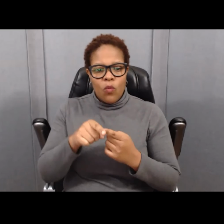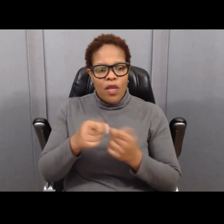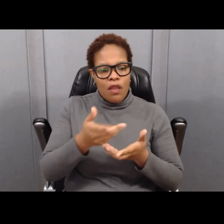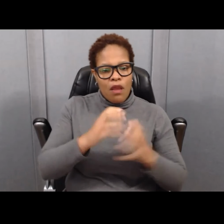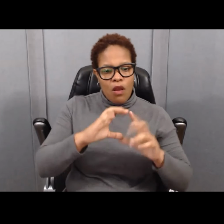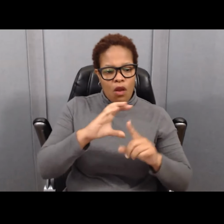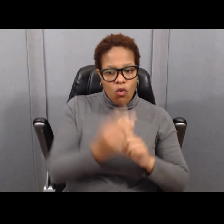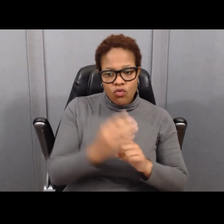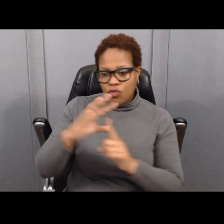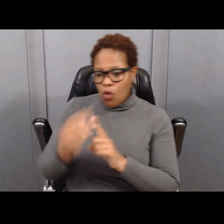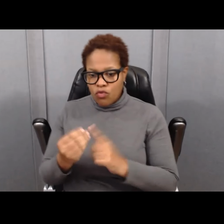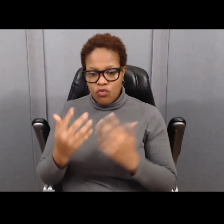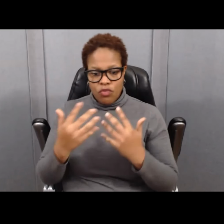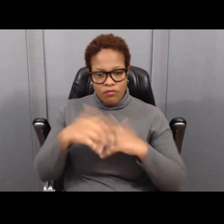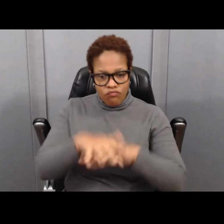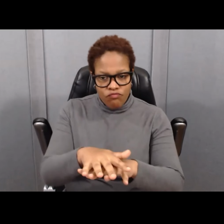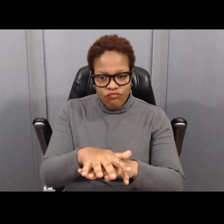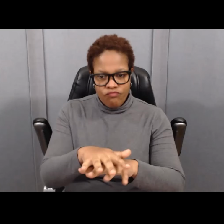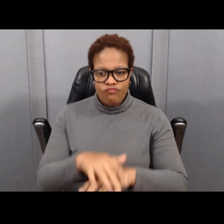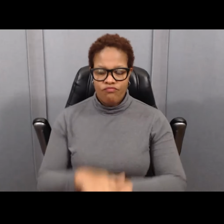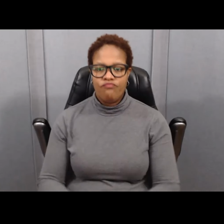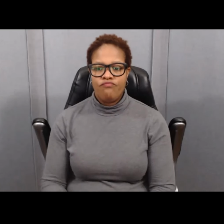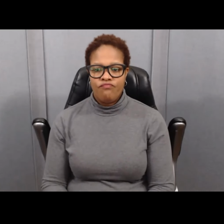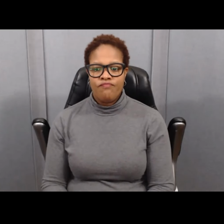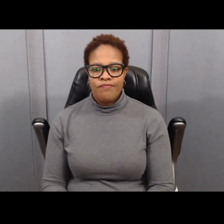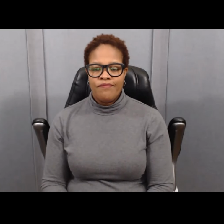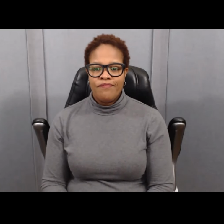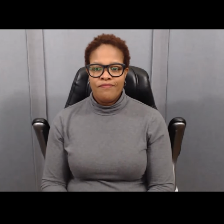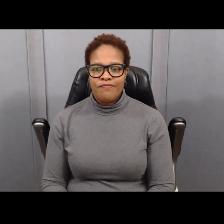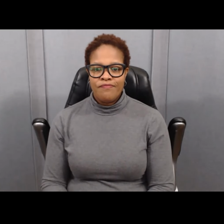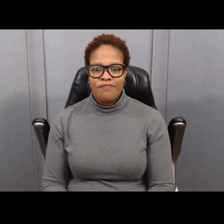Okay, I guess when we're talking about cultural competency,